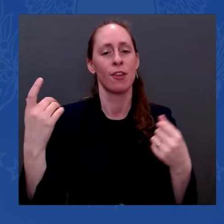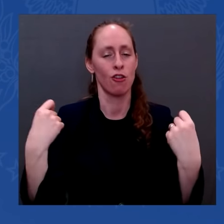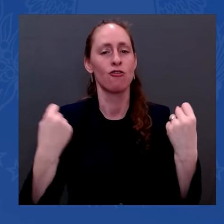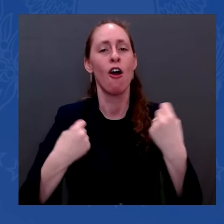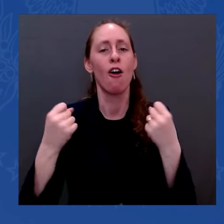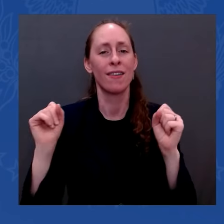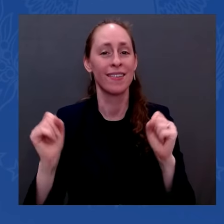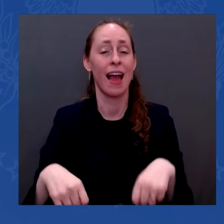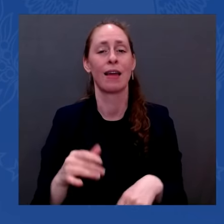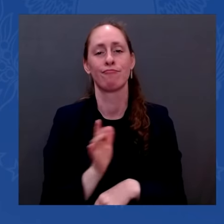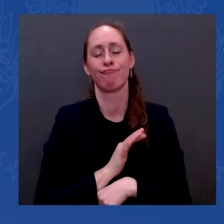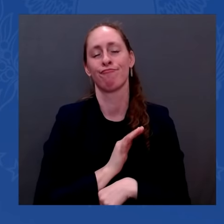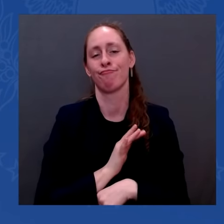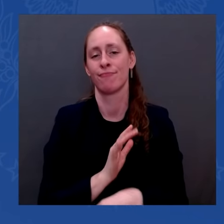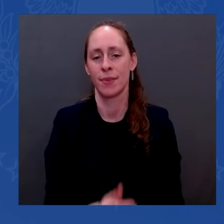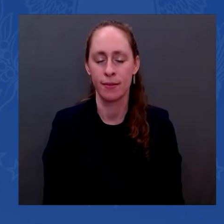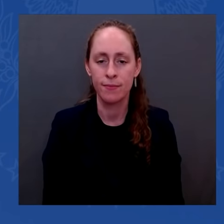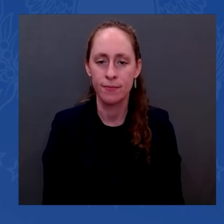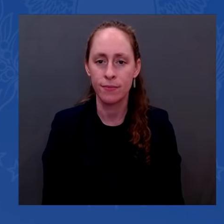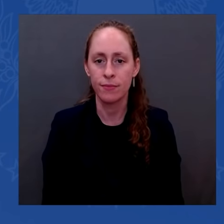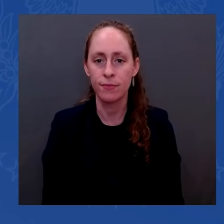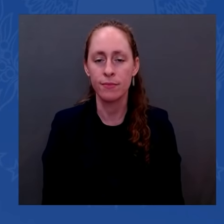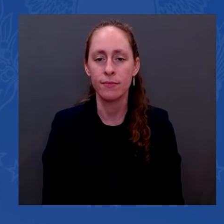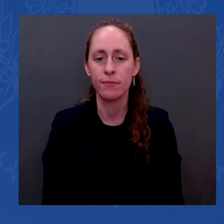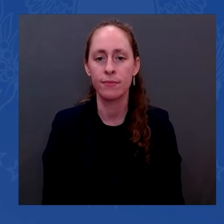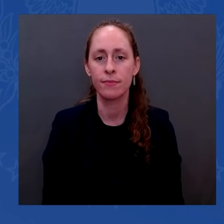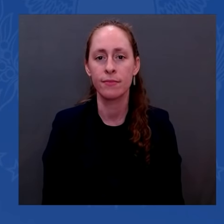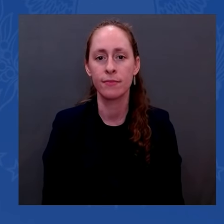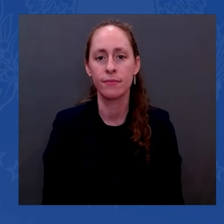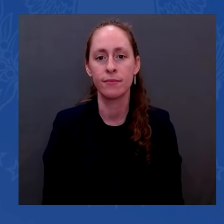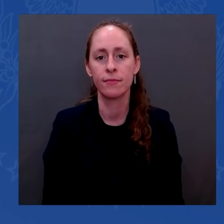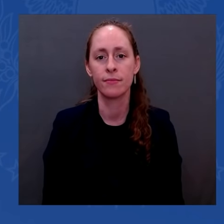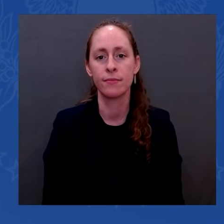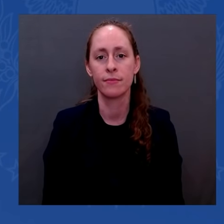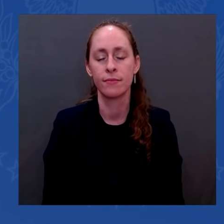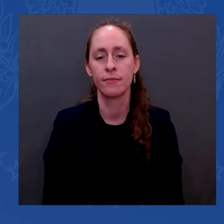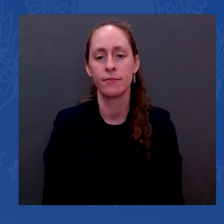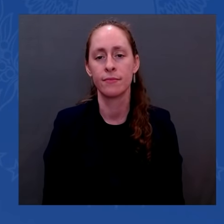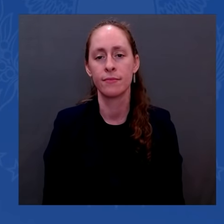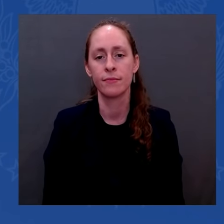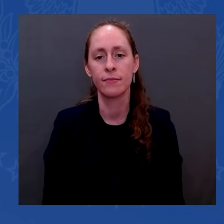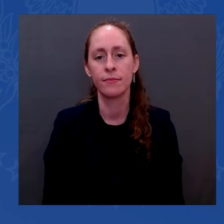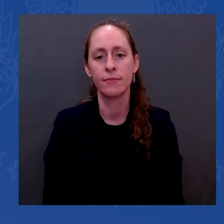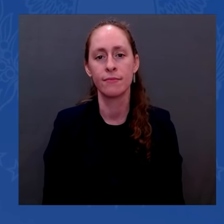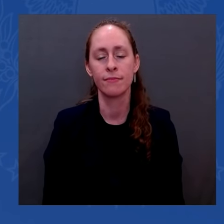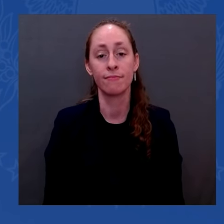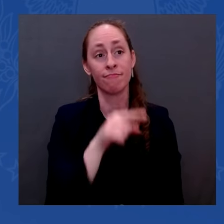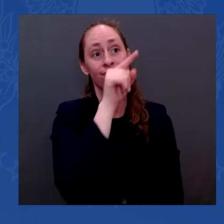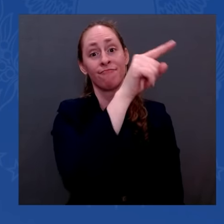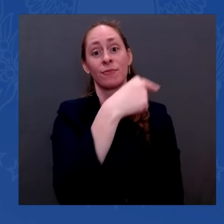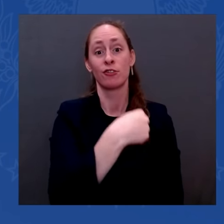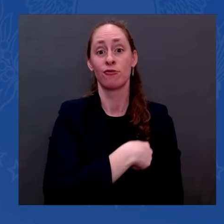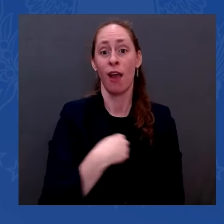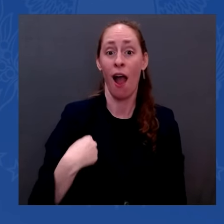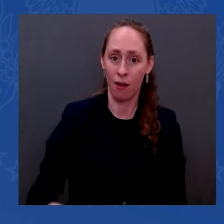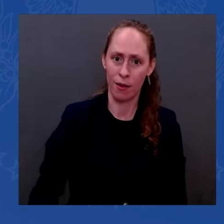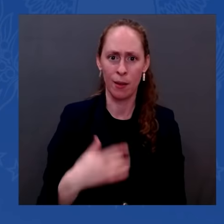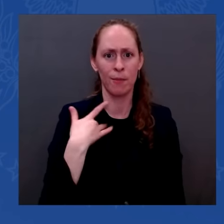cornering the market on many of the materials that power the technologies that we rely on. That's why I committed us